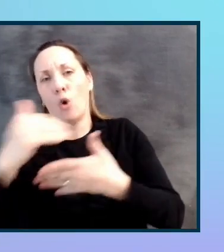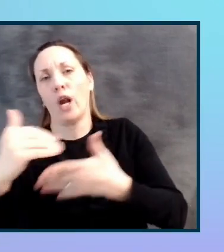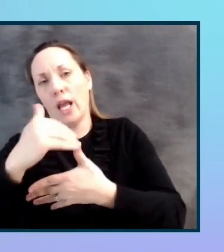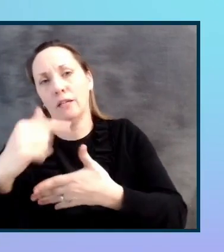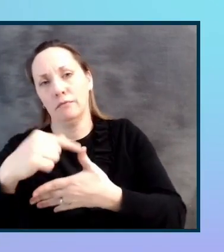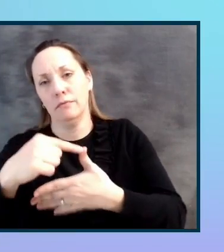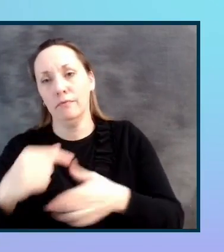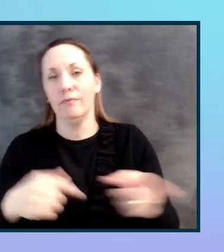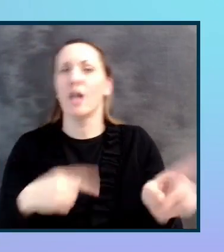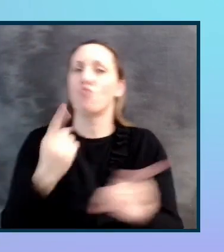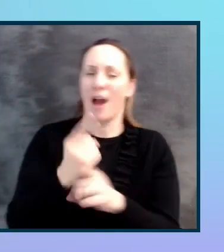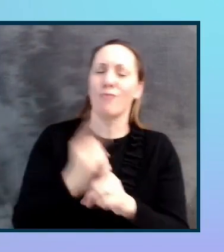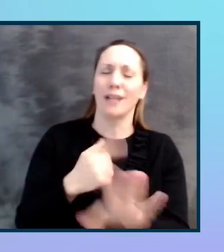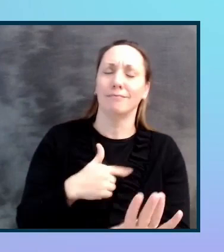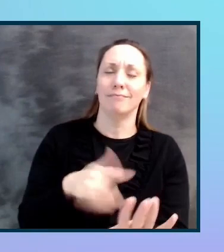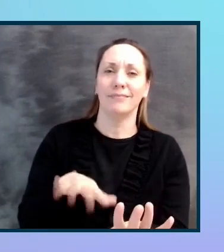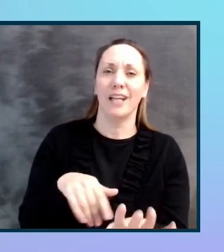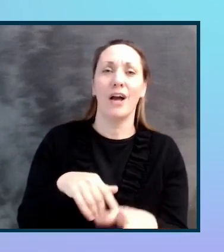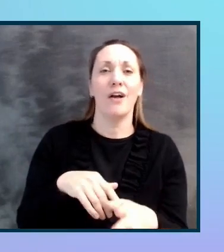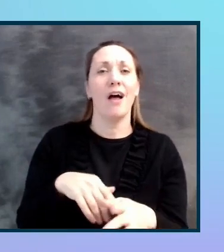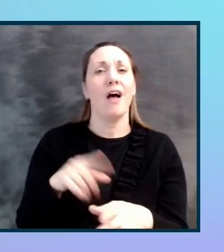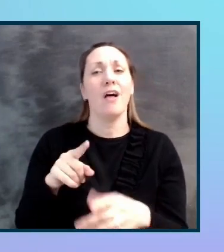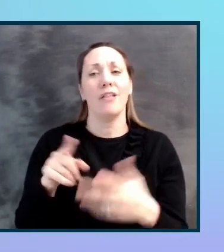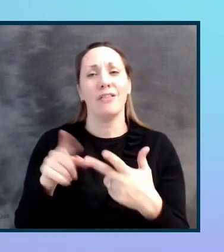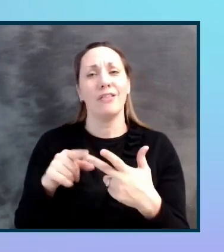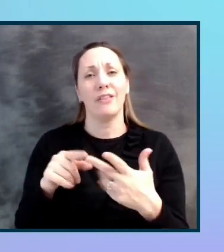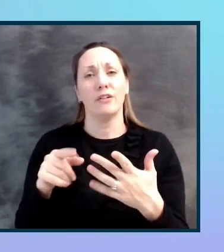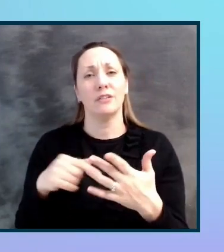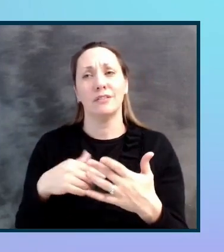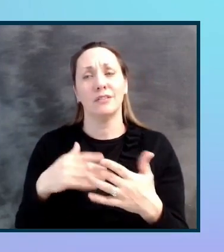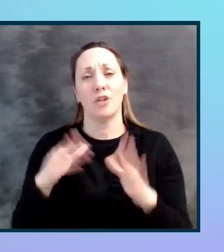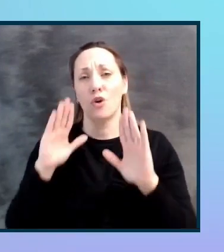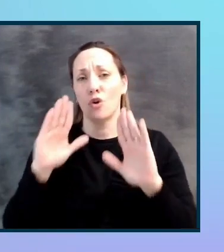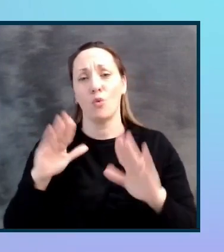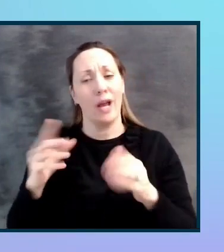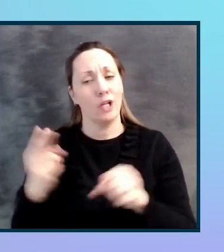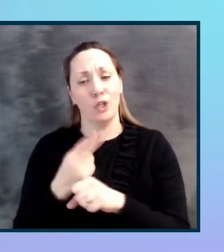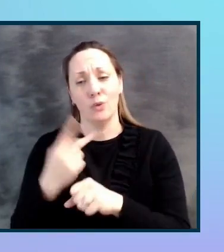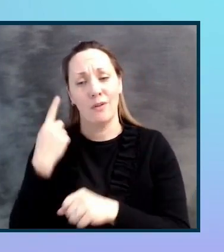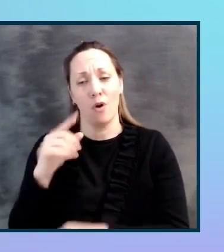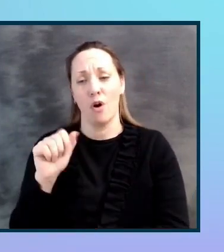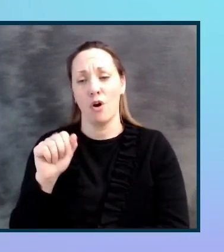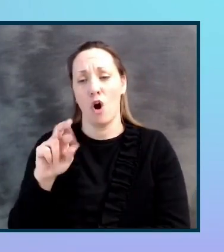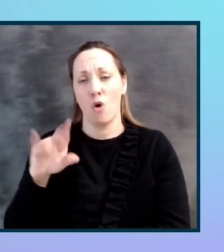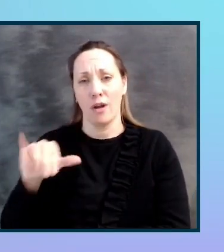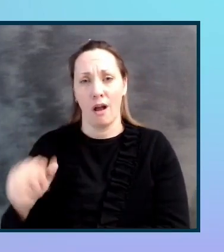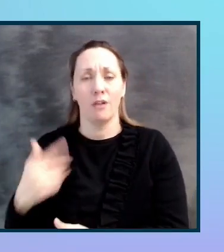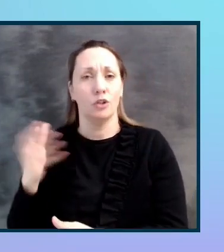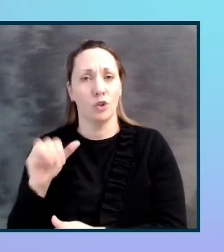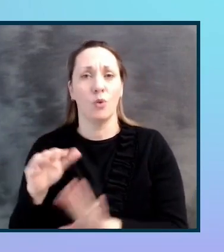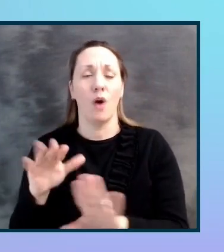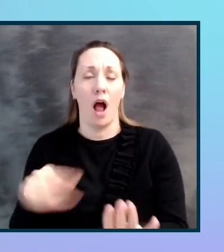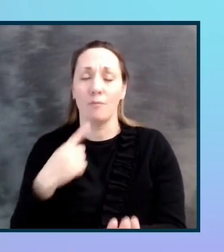Yeah, there are 100% practical uses for ARIA. Not downplaying that, there's things that ARIA adds